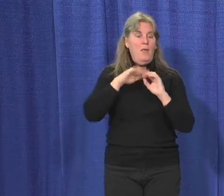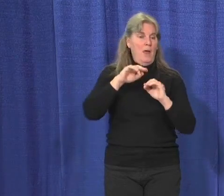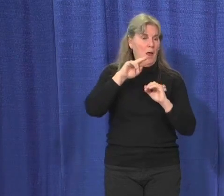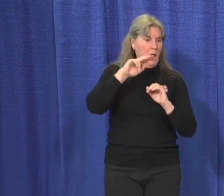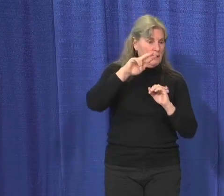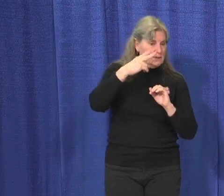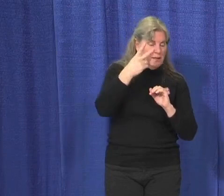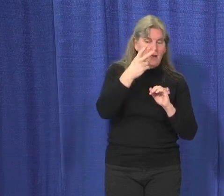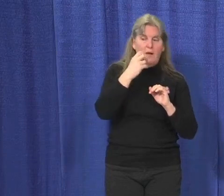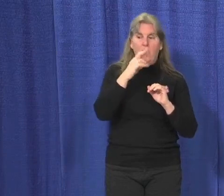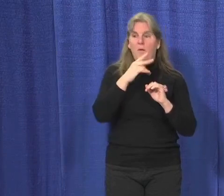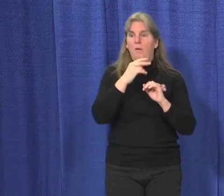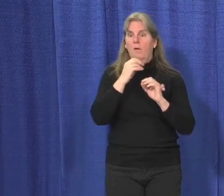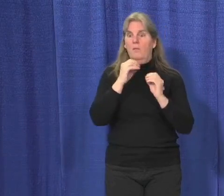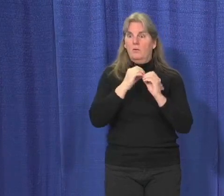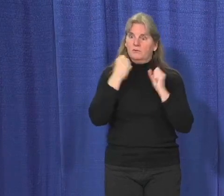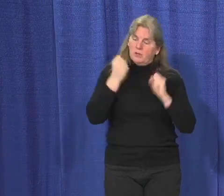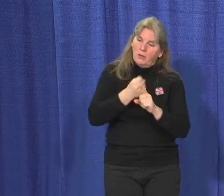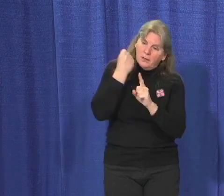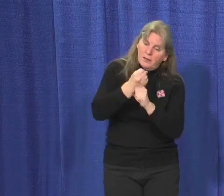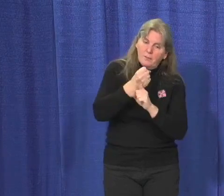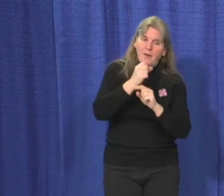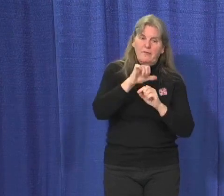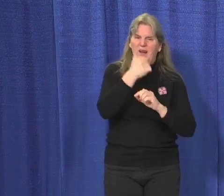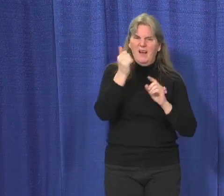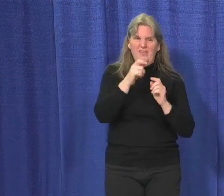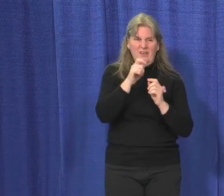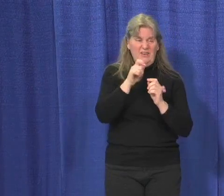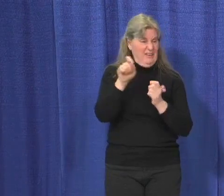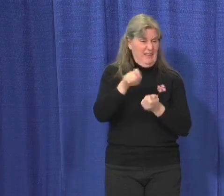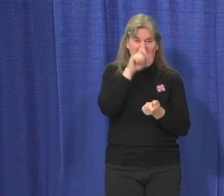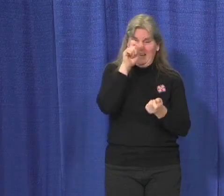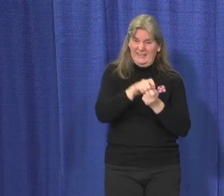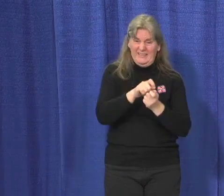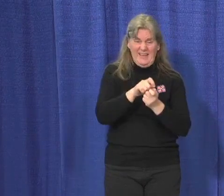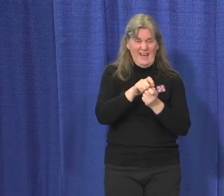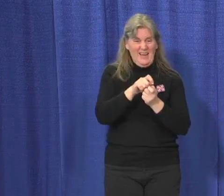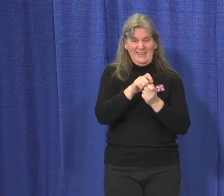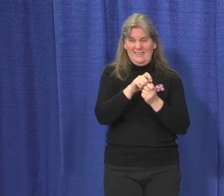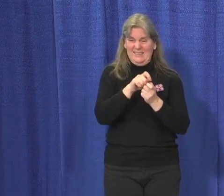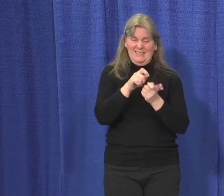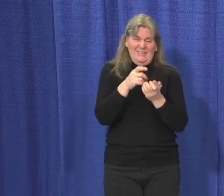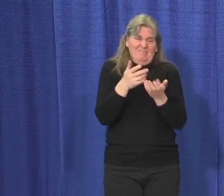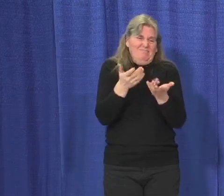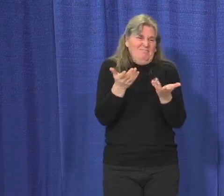effects, weather that could be correlated with a previous